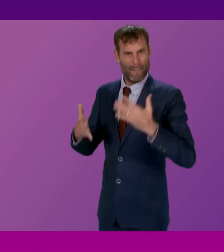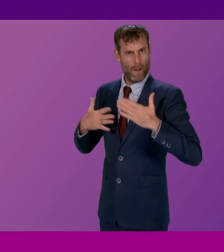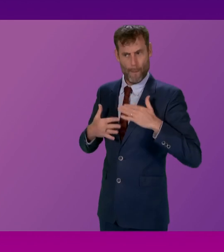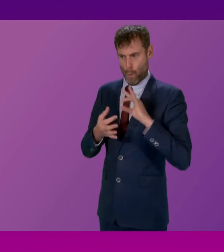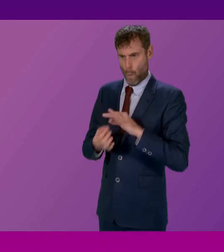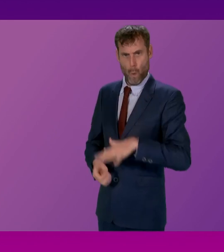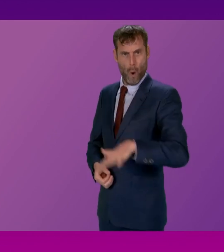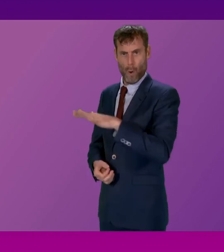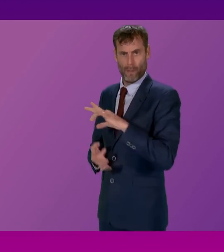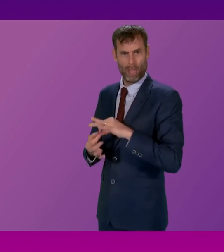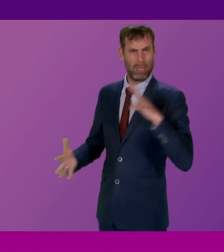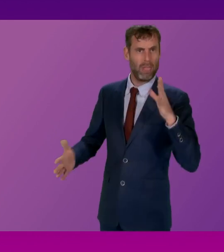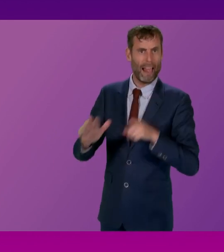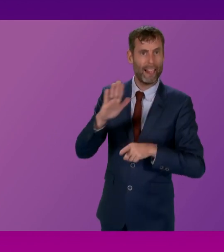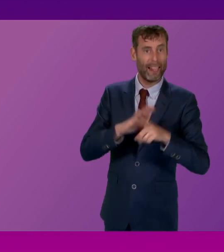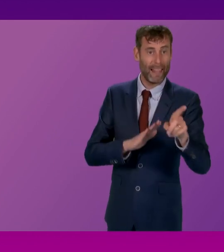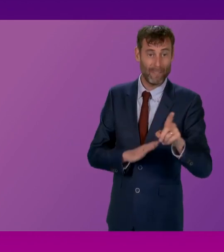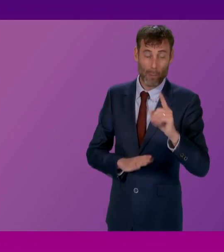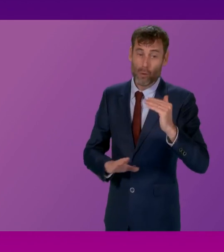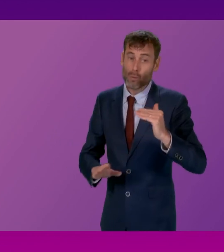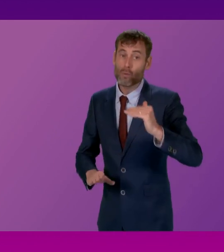particular, those who have been moved from north Gaza to south Gaza.